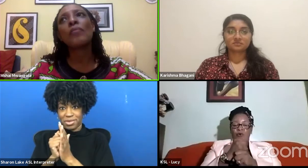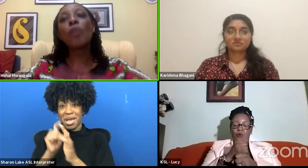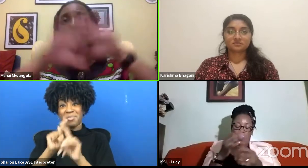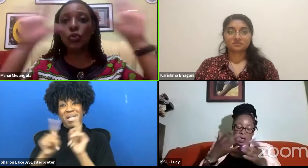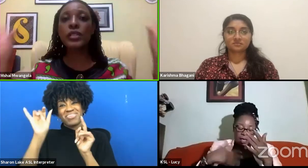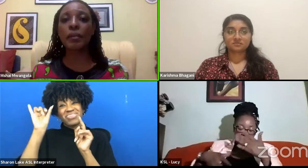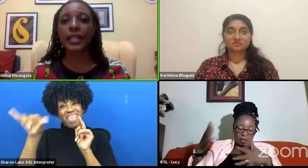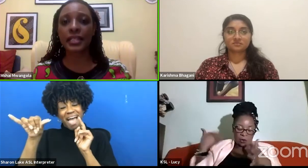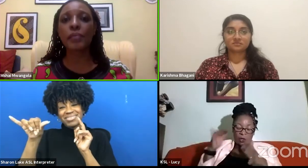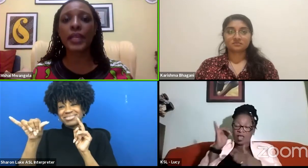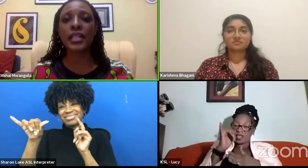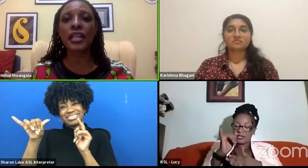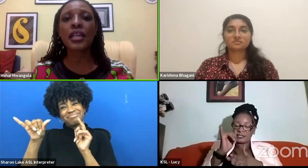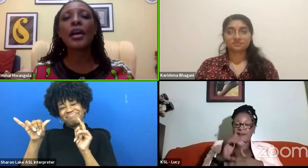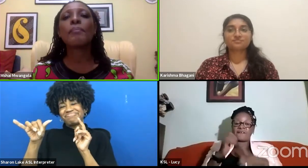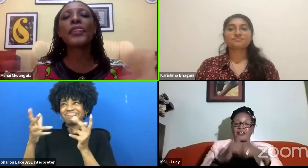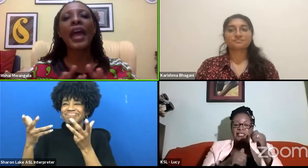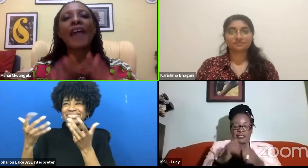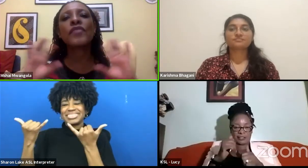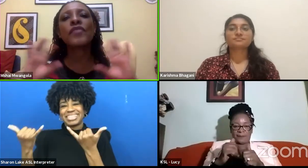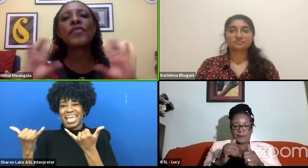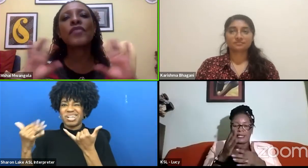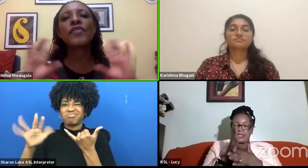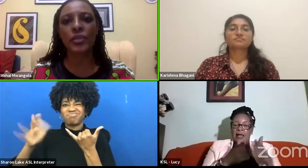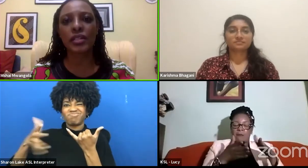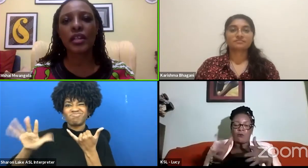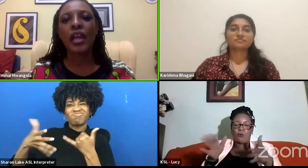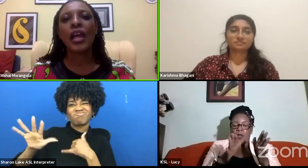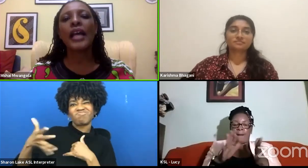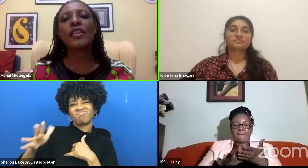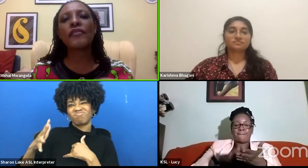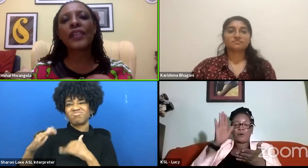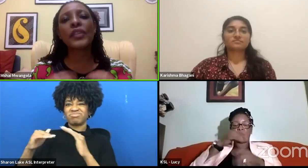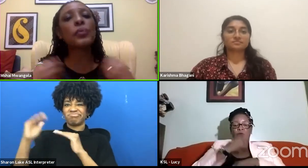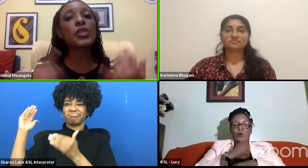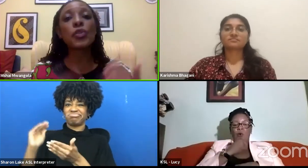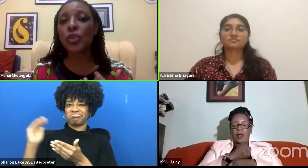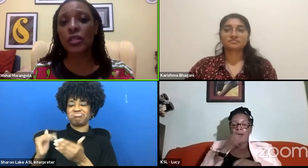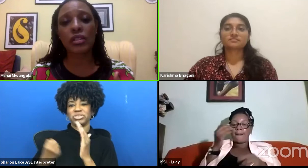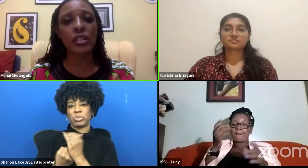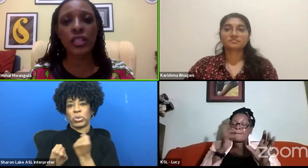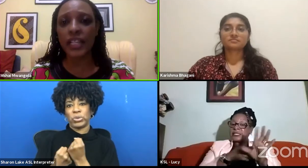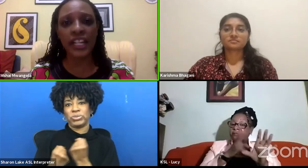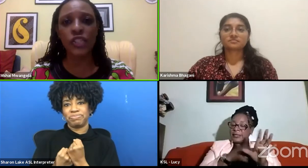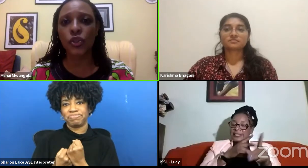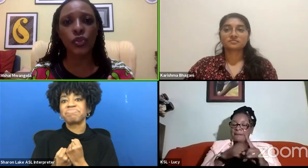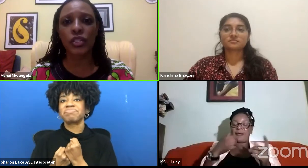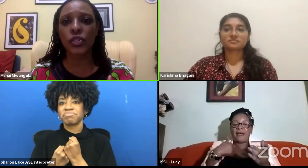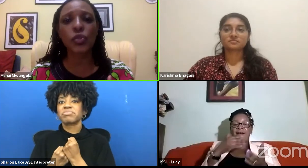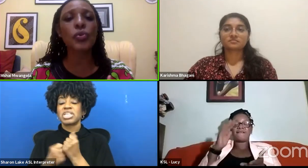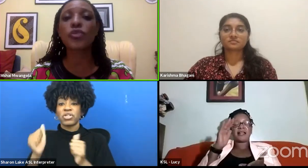most schools are participating, but they have less support. And the fact that theater is not taught in schools,